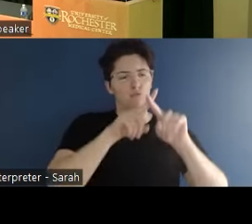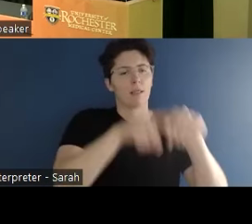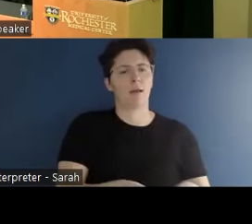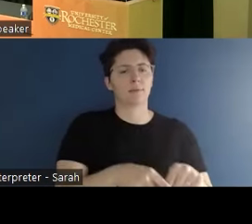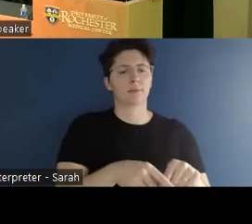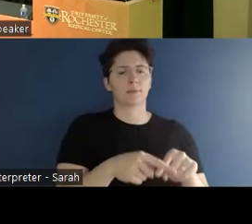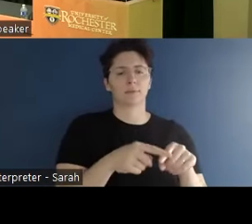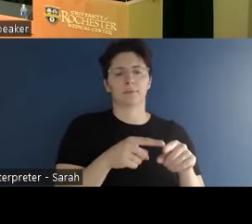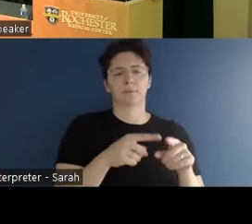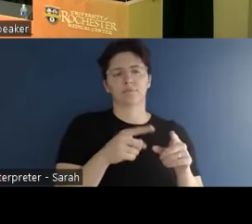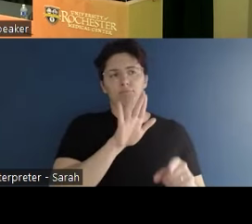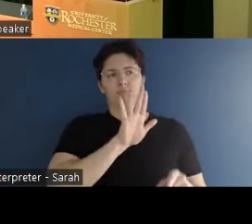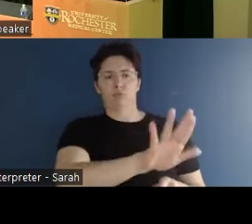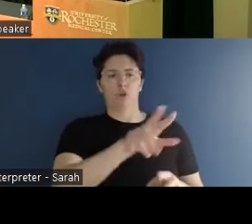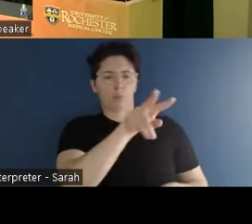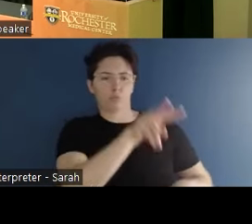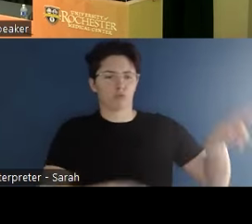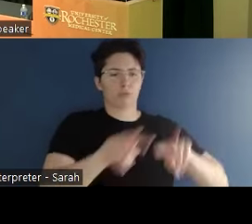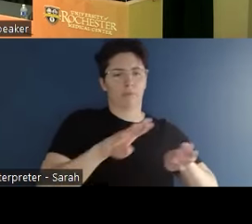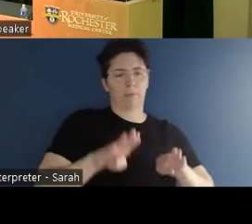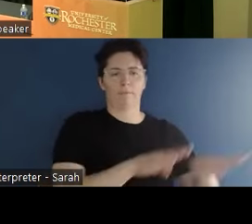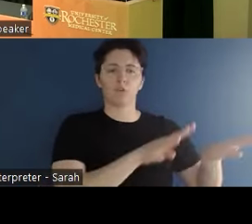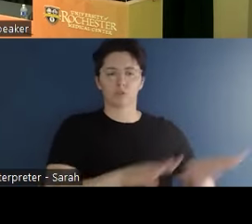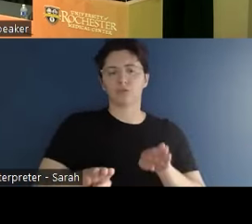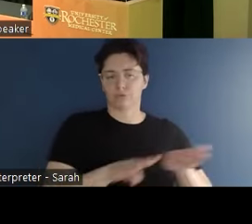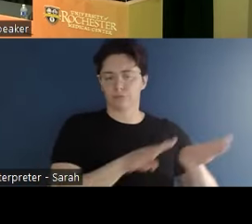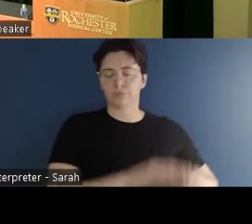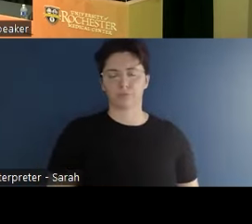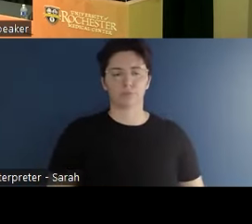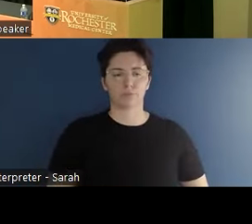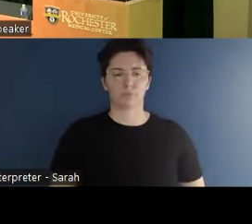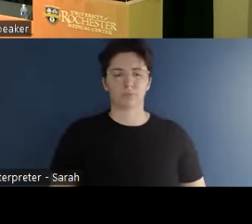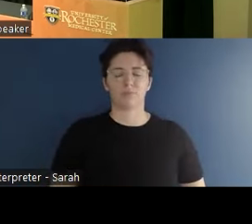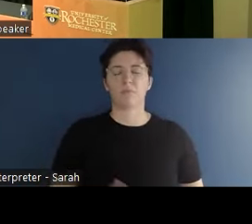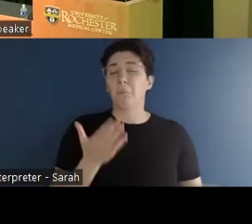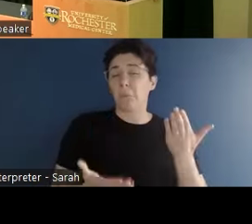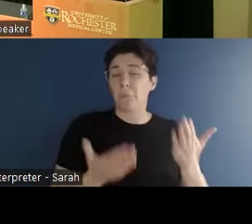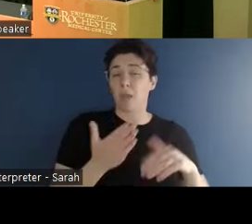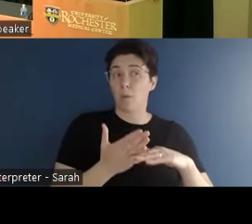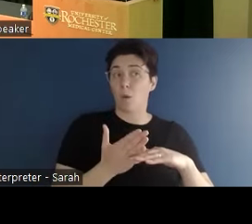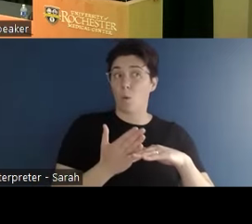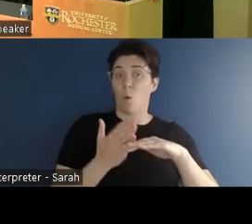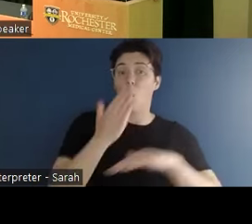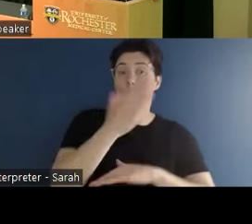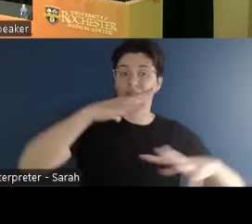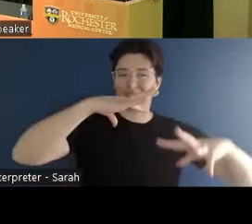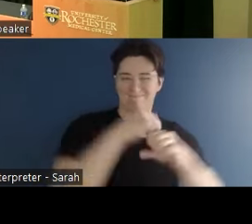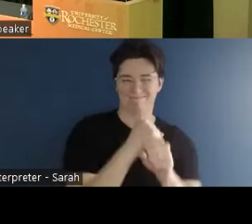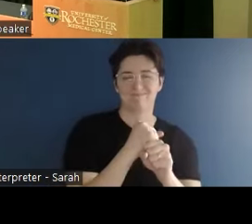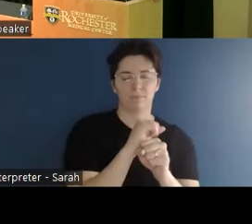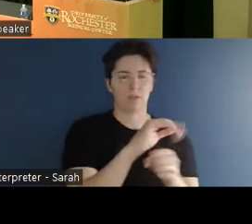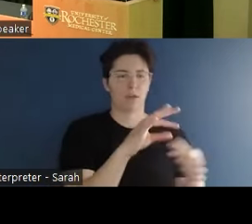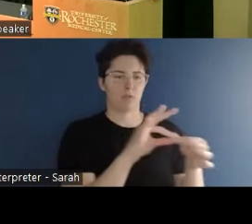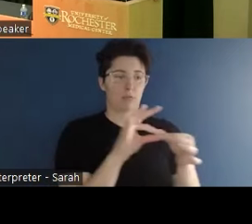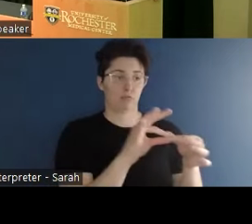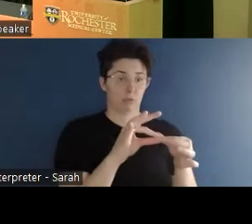via observable behaviors which may oversimplify that relationship between behaviors and basic